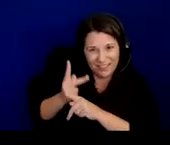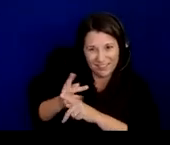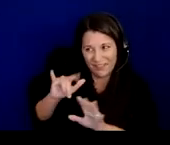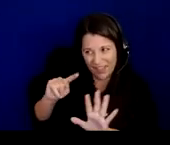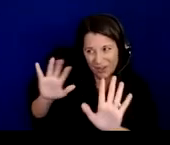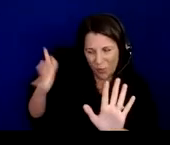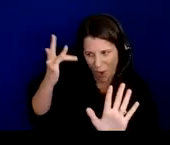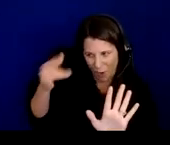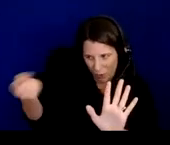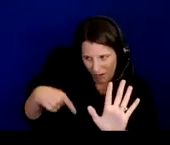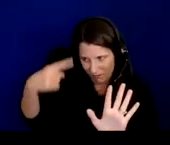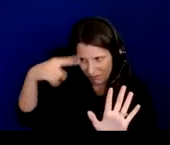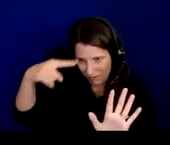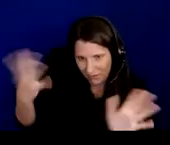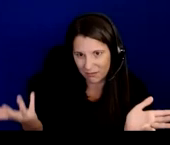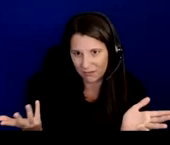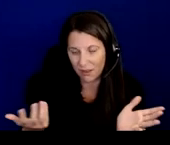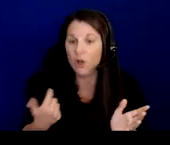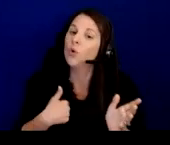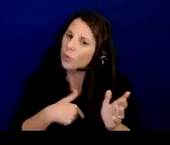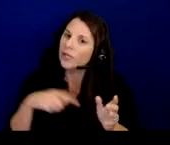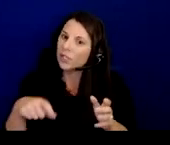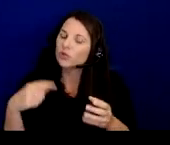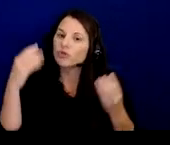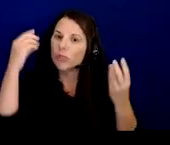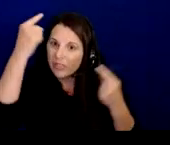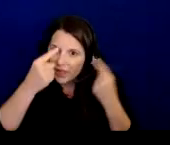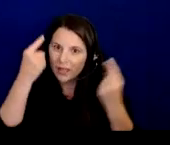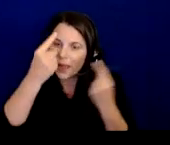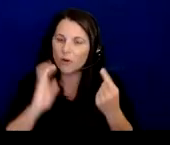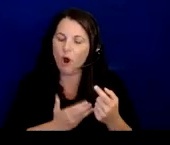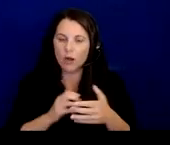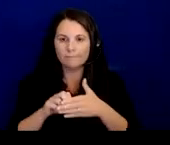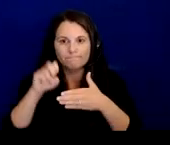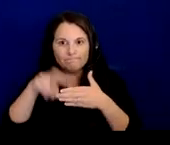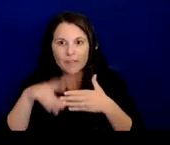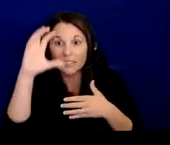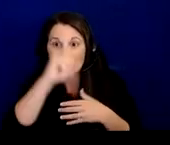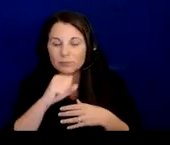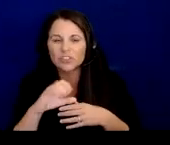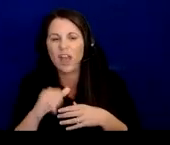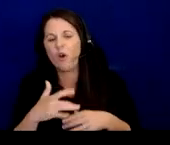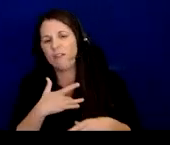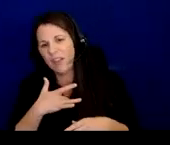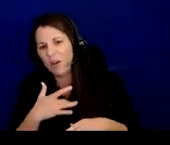types, address those assumptions we have about the community. Again, get rid of that deficit based perspective, one that's asset